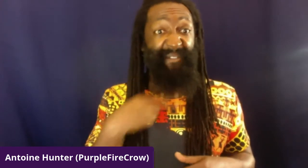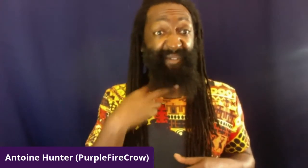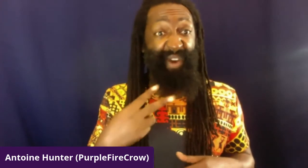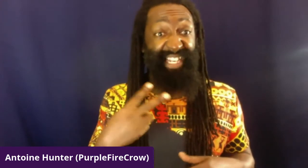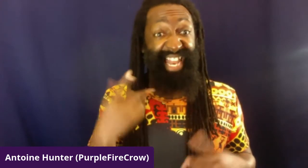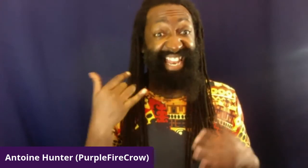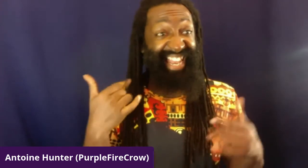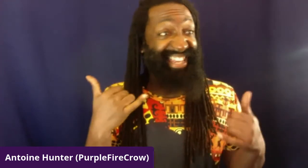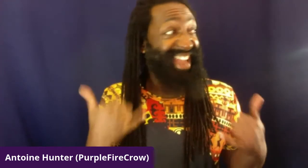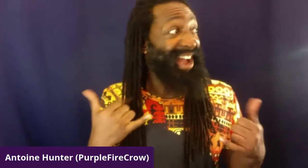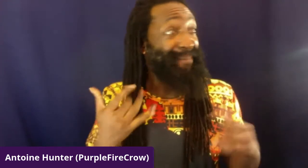Voicing.